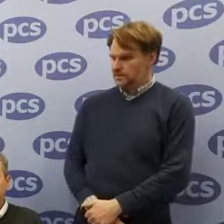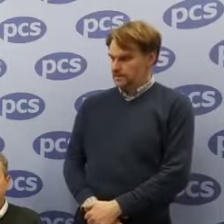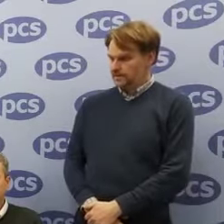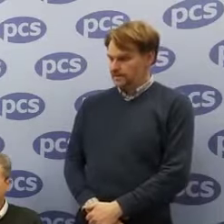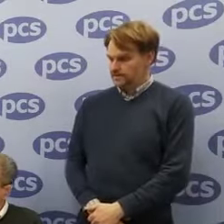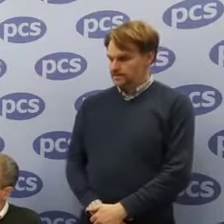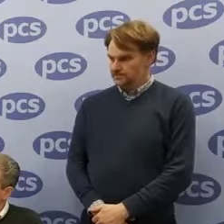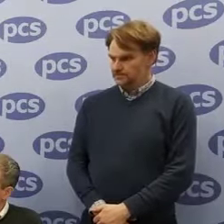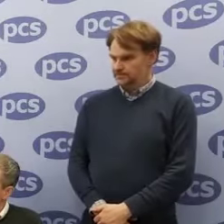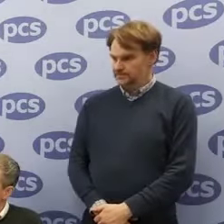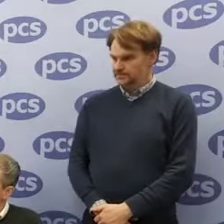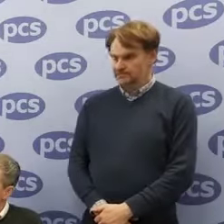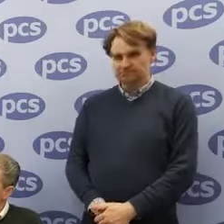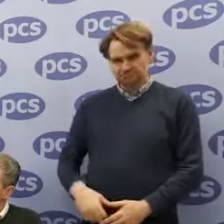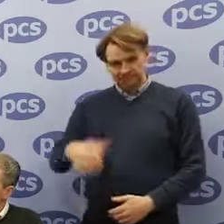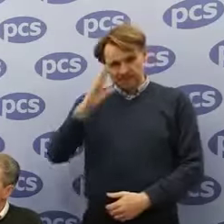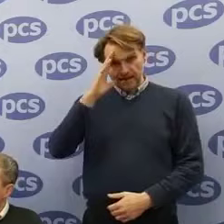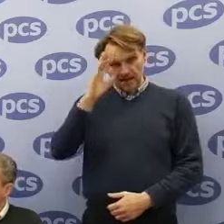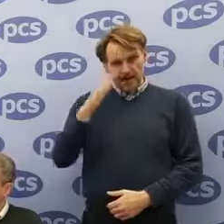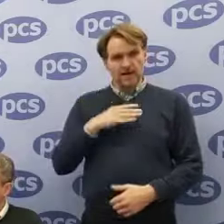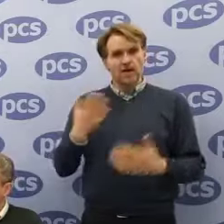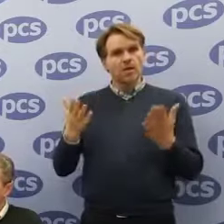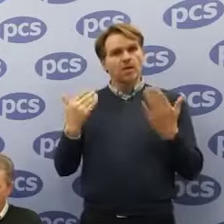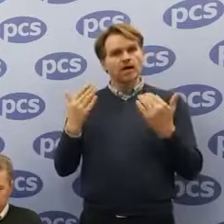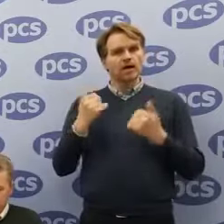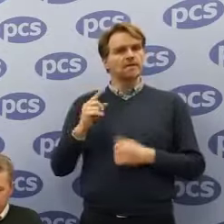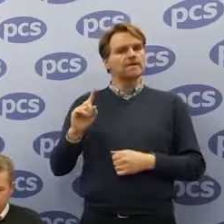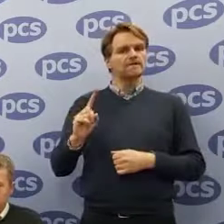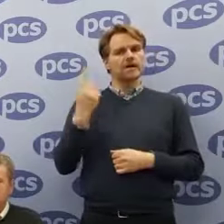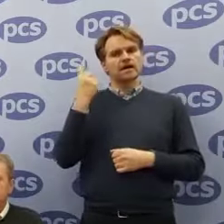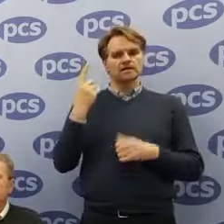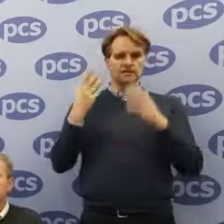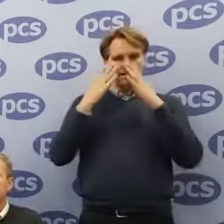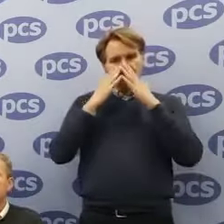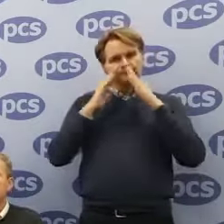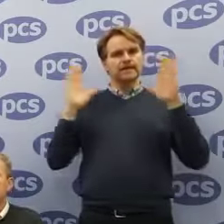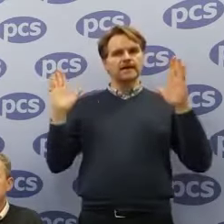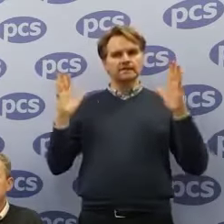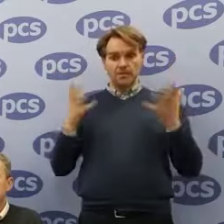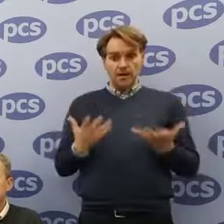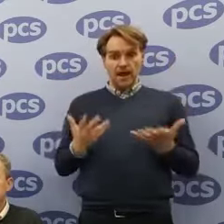Hi and welcome to the first Facebook live event of 2019 I'm Fran Heathcote the